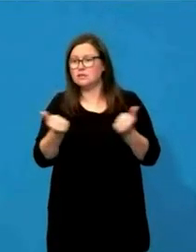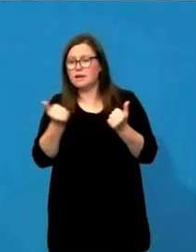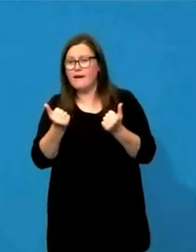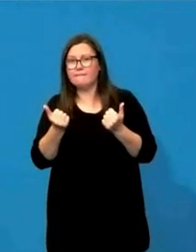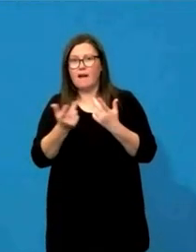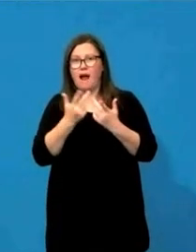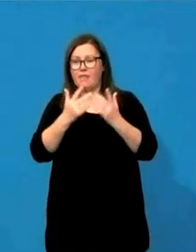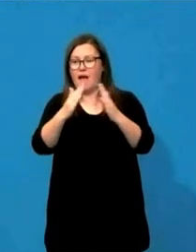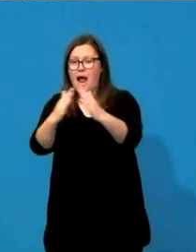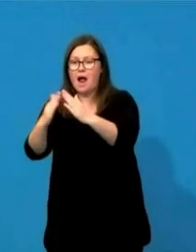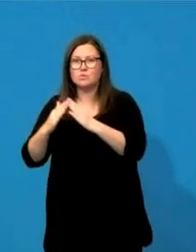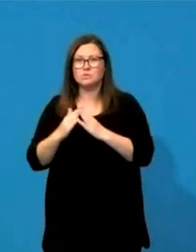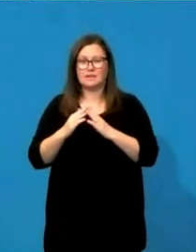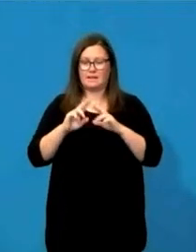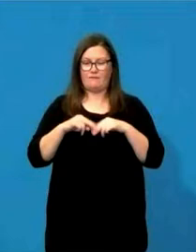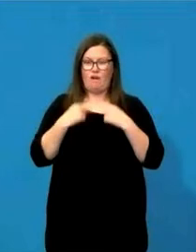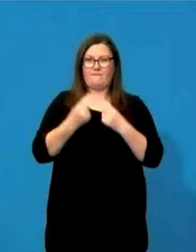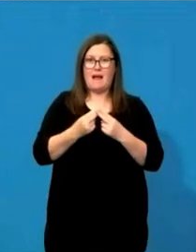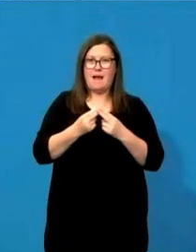There's, yeah, just wait lists for housing everywhere.